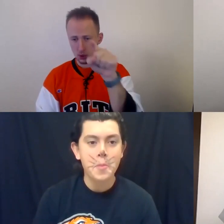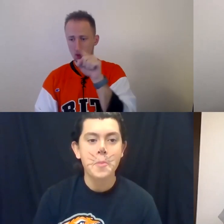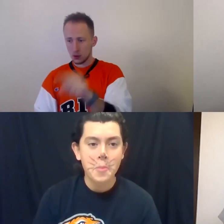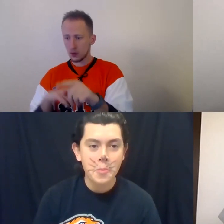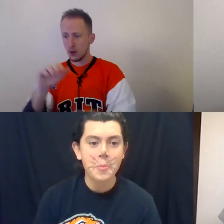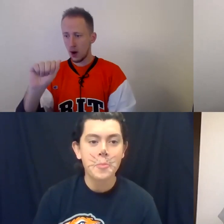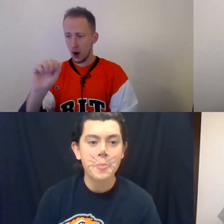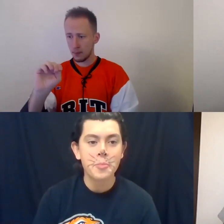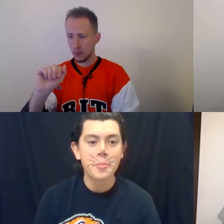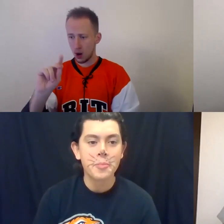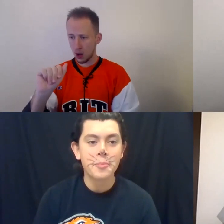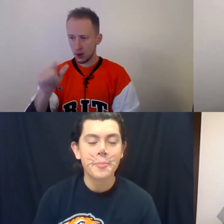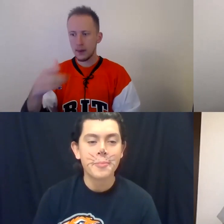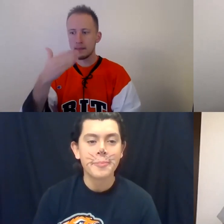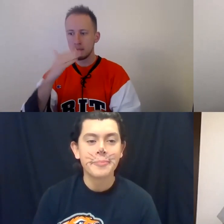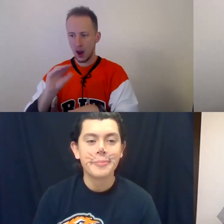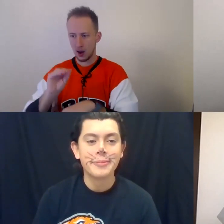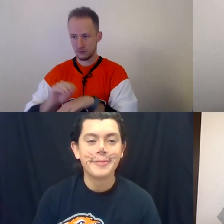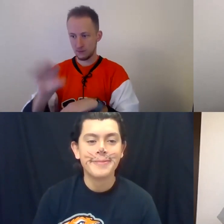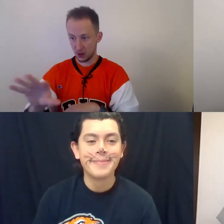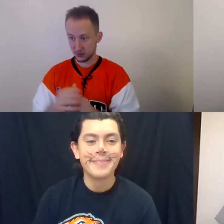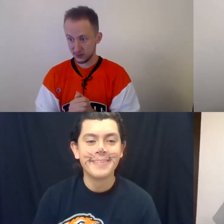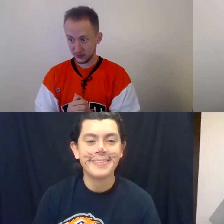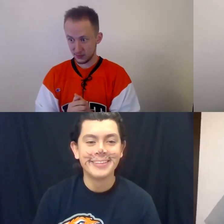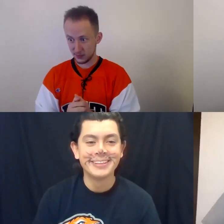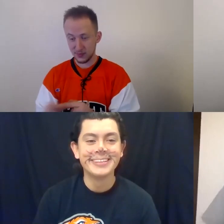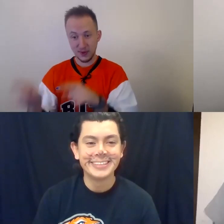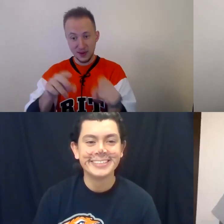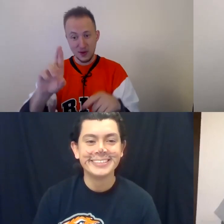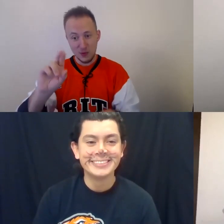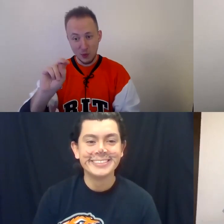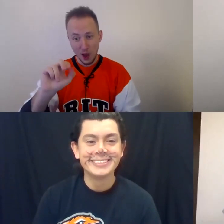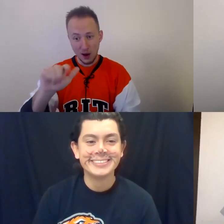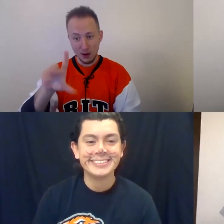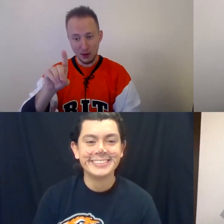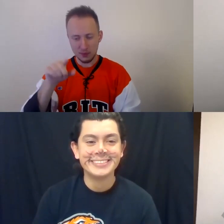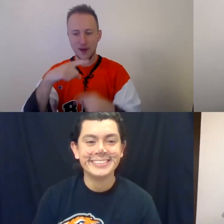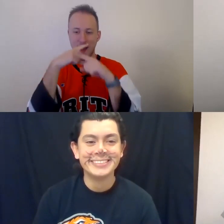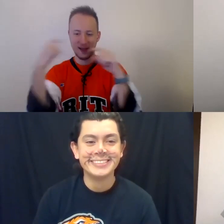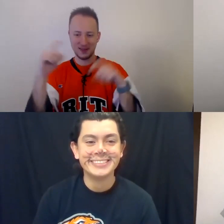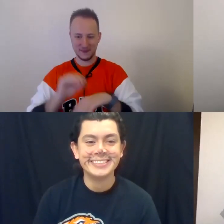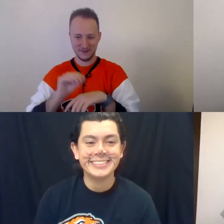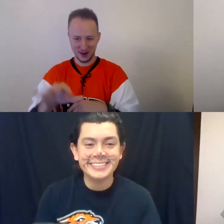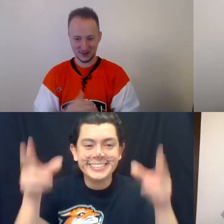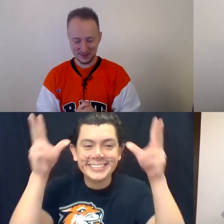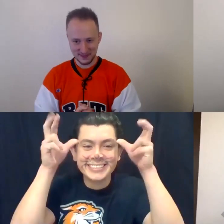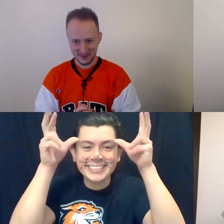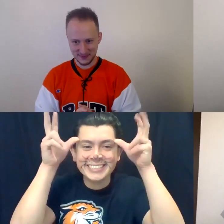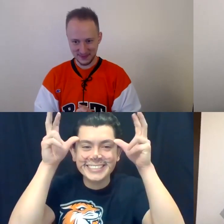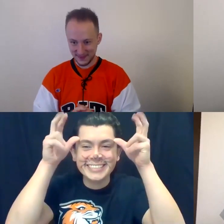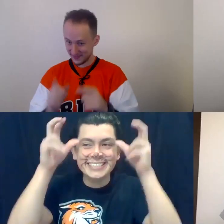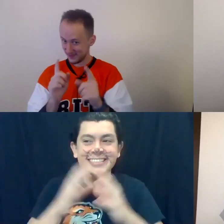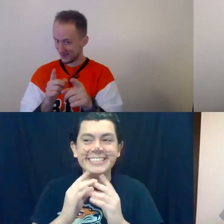Matt: Amanda, give out some bad advice, that means Ronald, you are giving ugly advice. Ronald: I can be devilish!